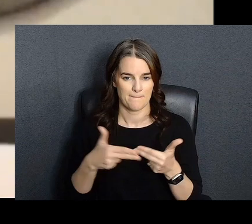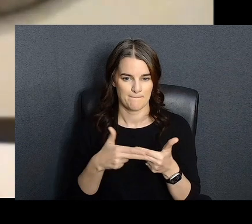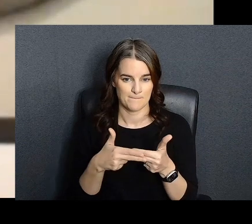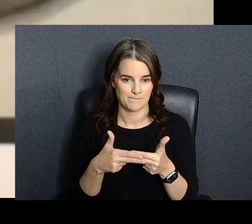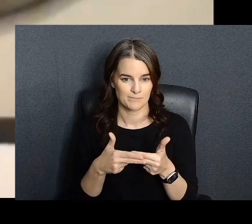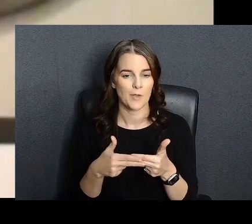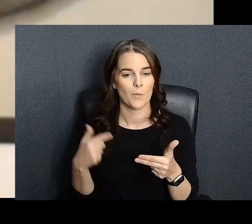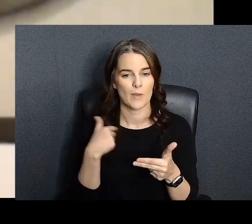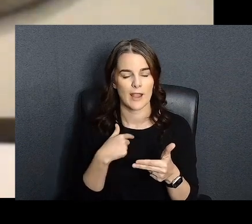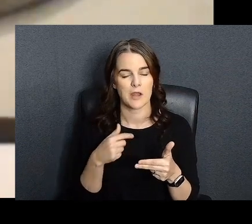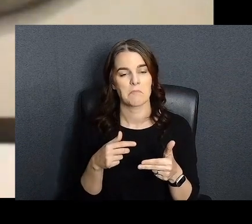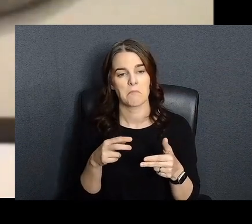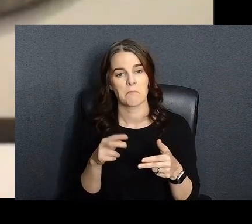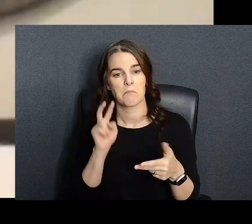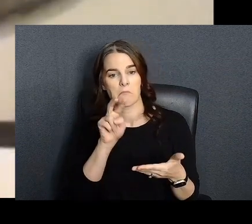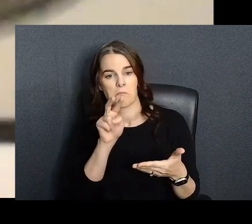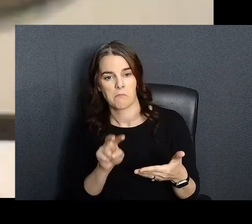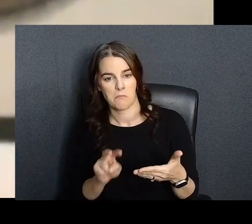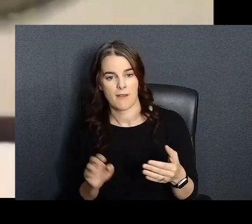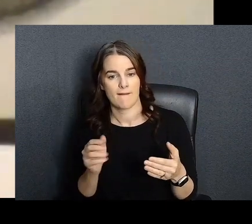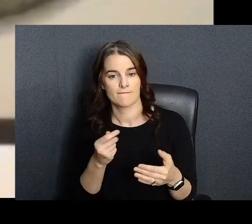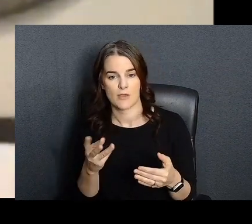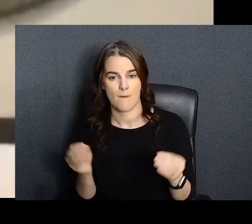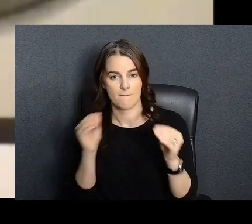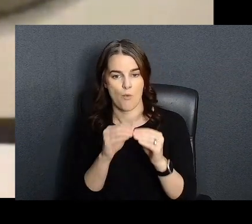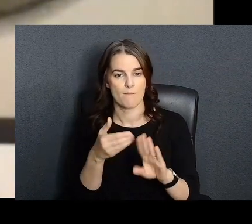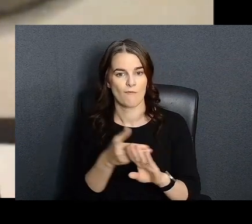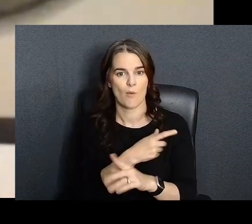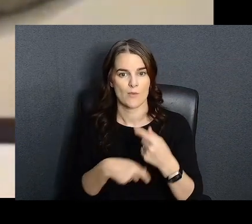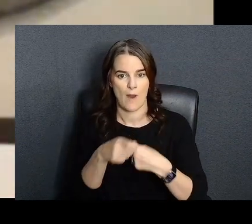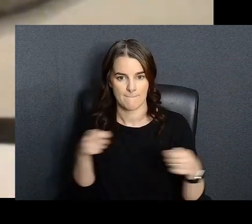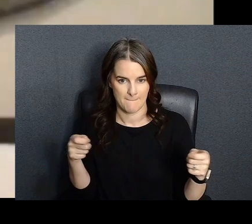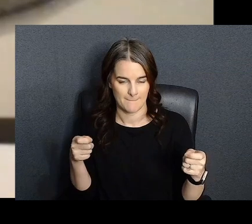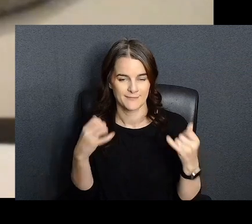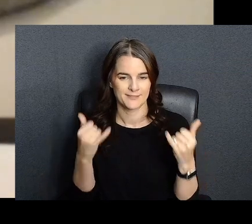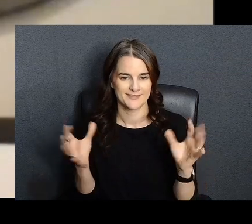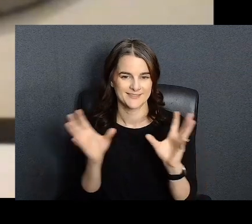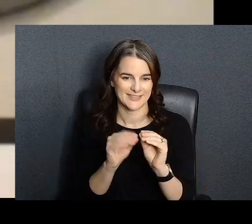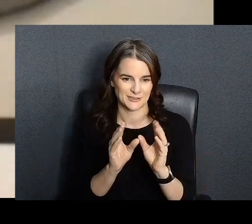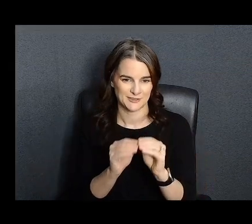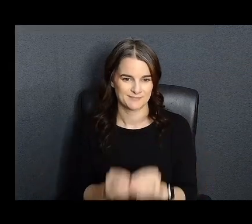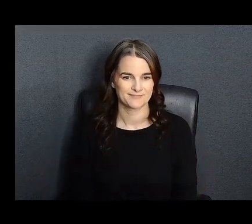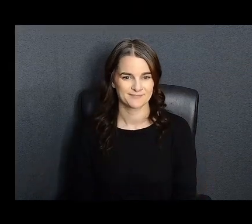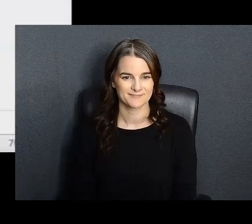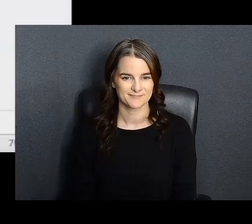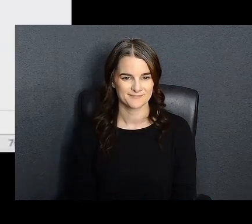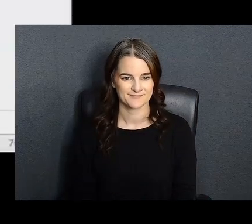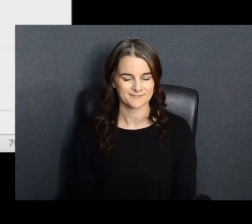so we can take a look at a few more things before we wrap up today's session.